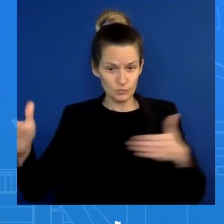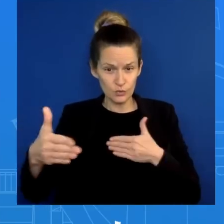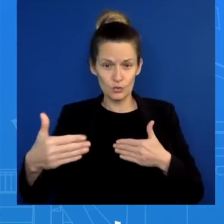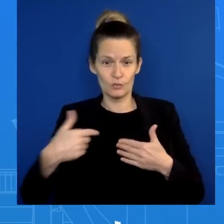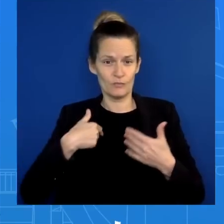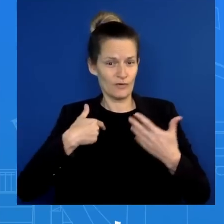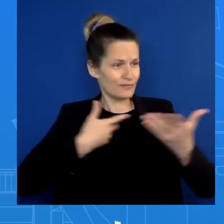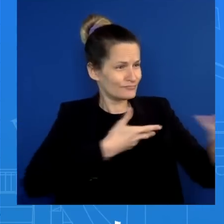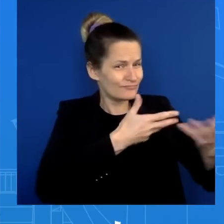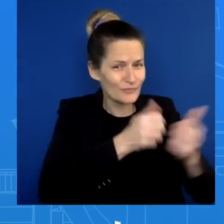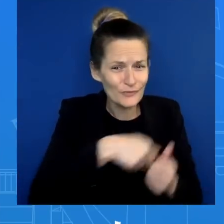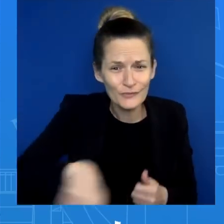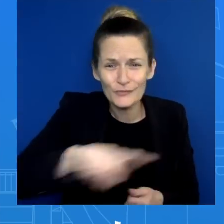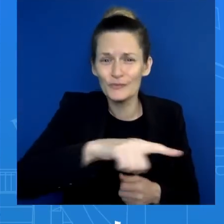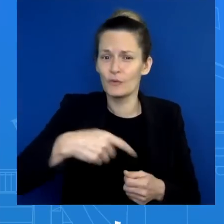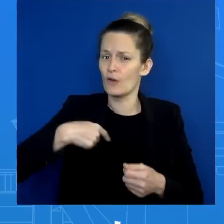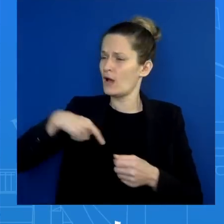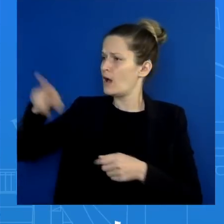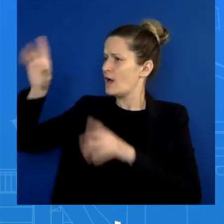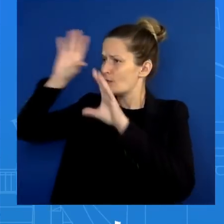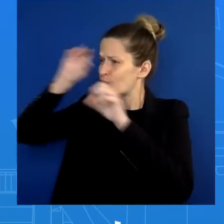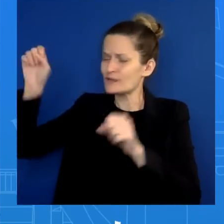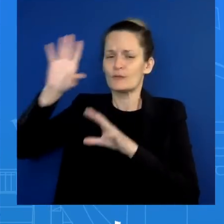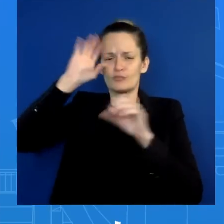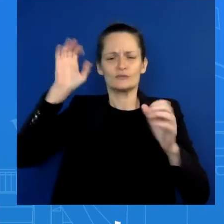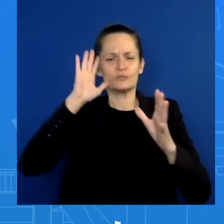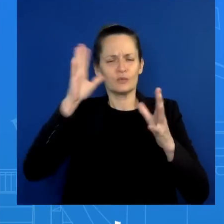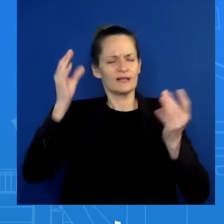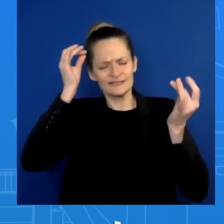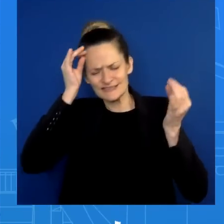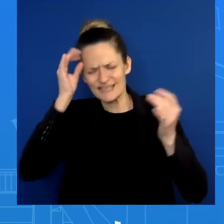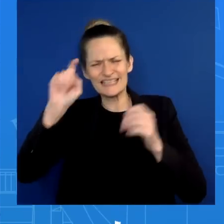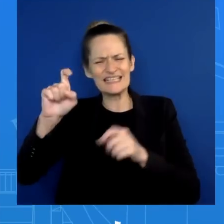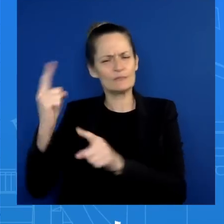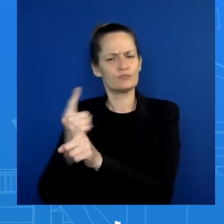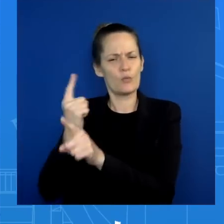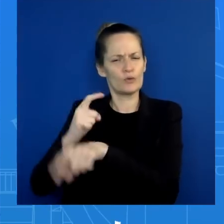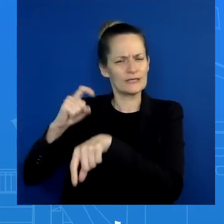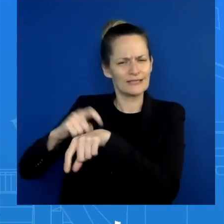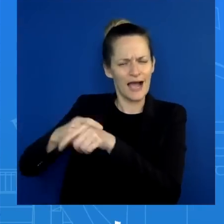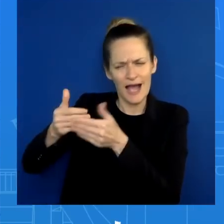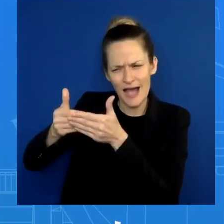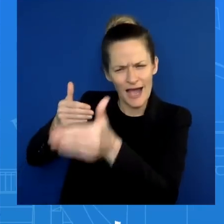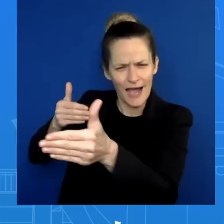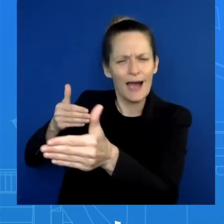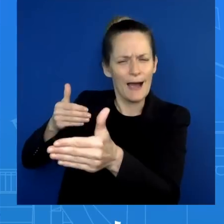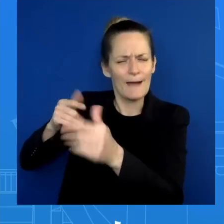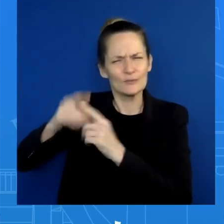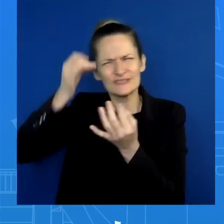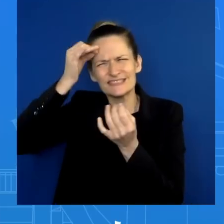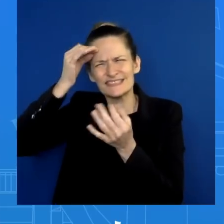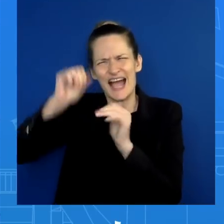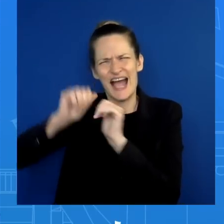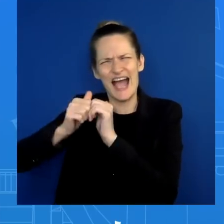We can go to you guys can go to the Department of Justice. It lays out the legal review that was done on this.